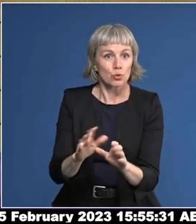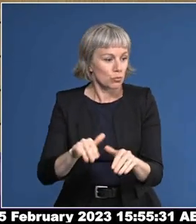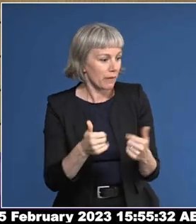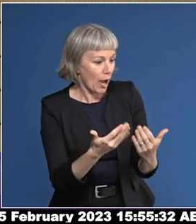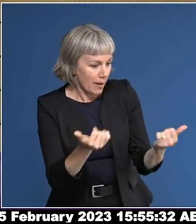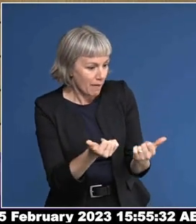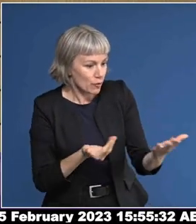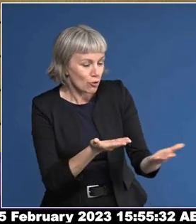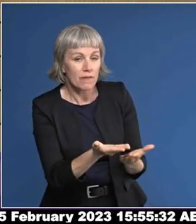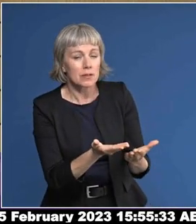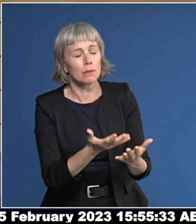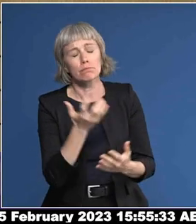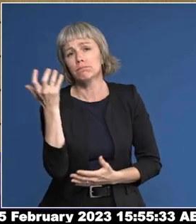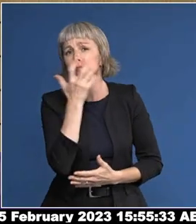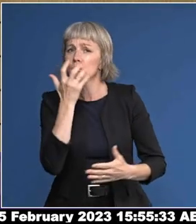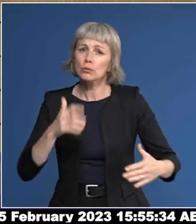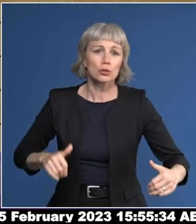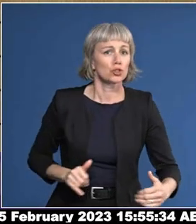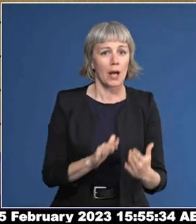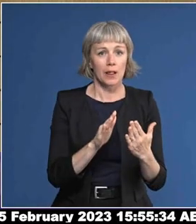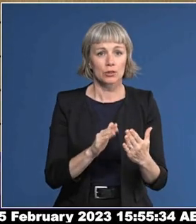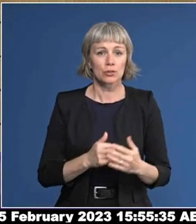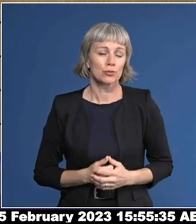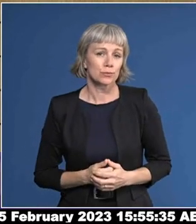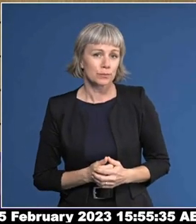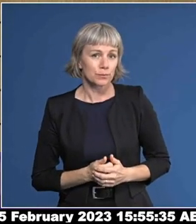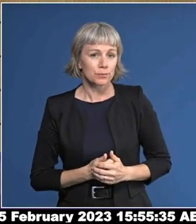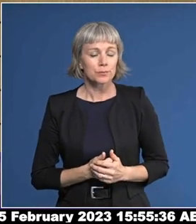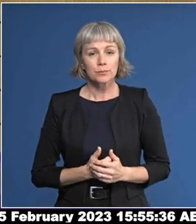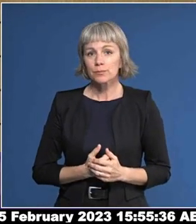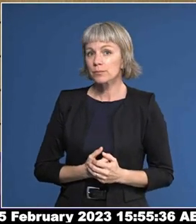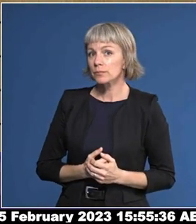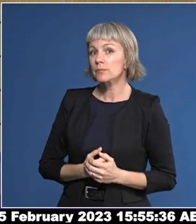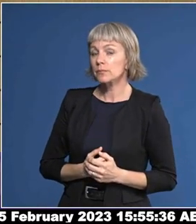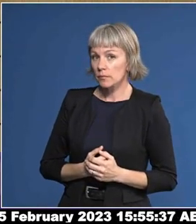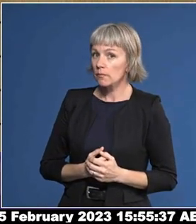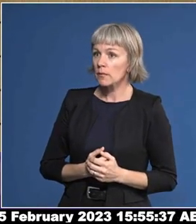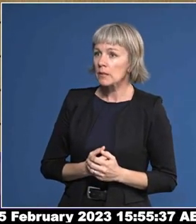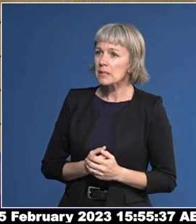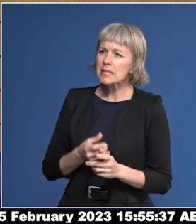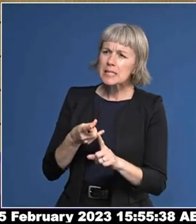Is there a particular occupational group within the sector where